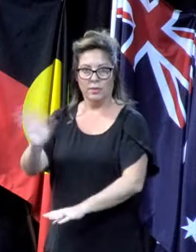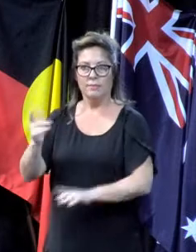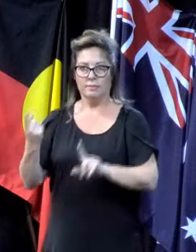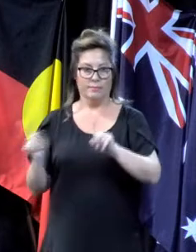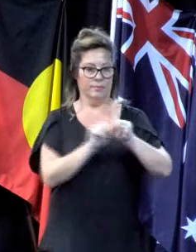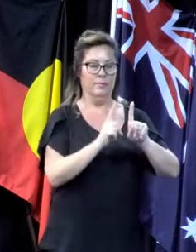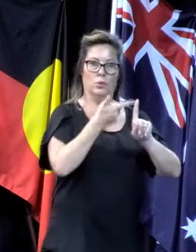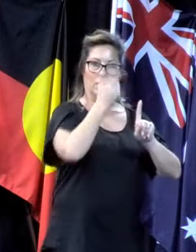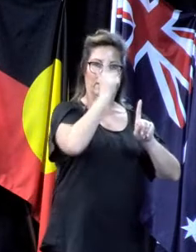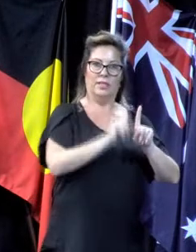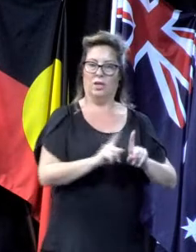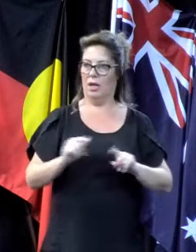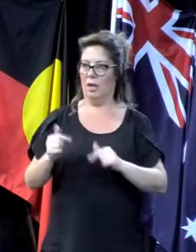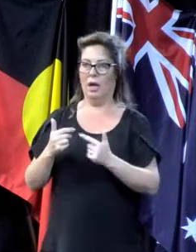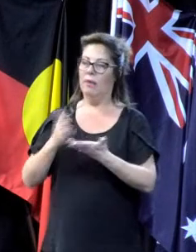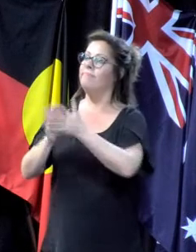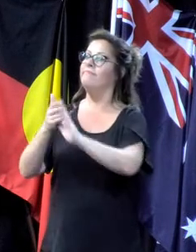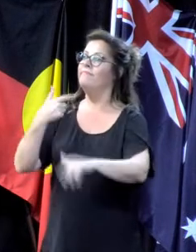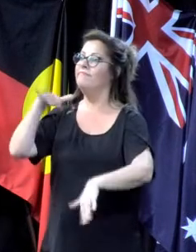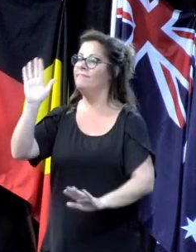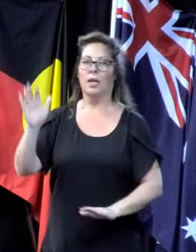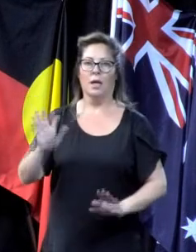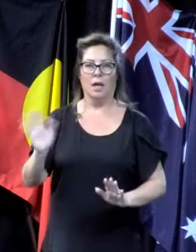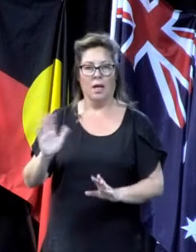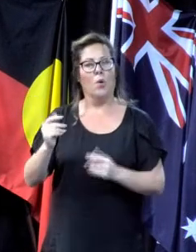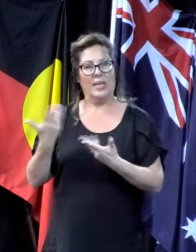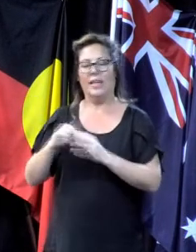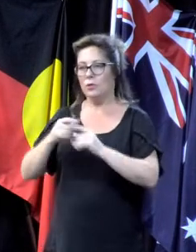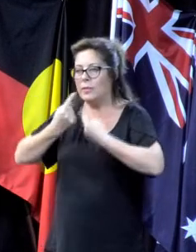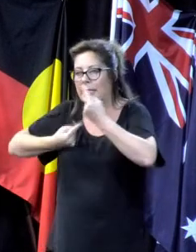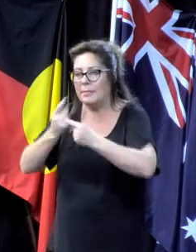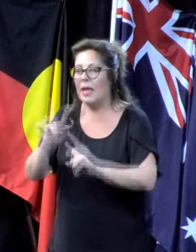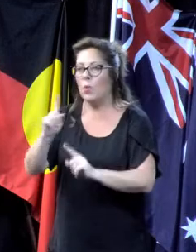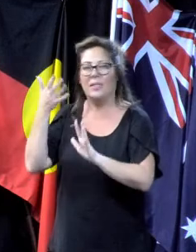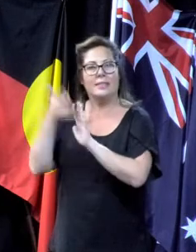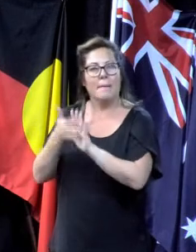to actually explain how that would operate and how that support would still occur for their children